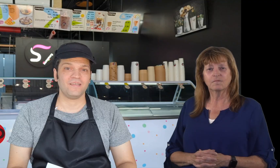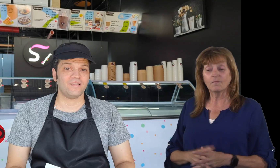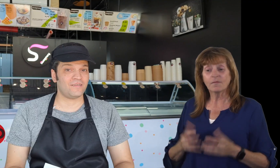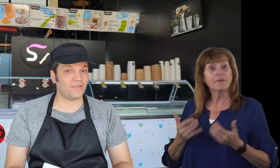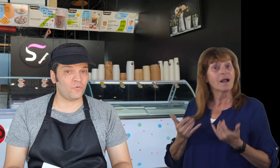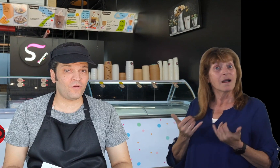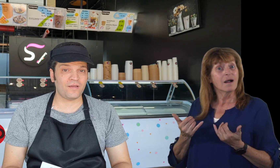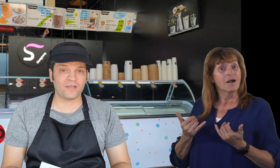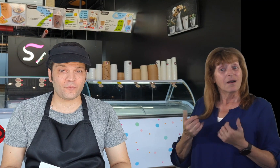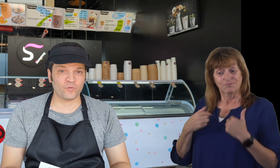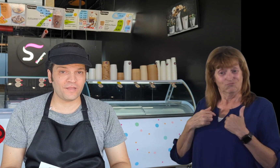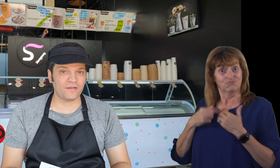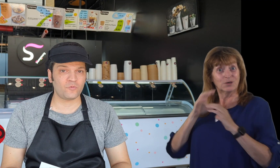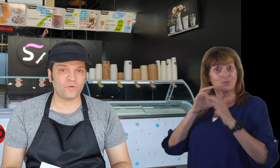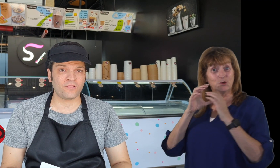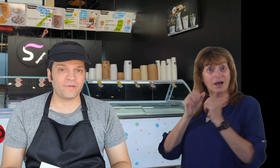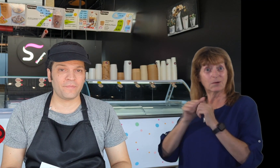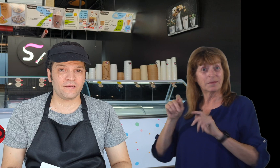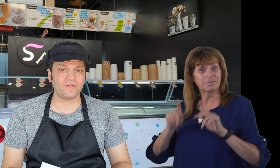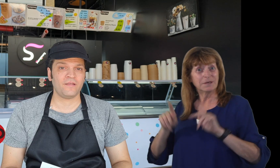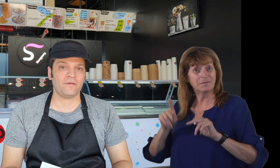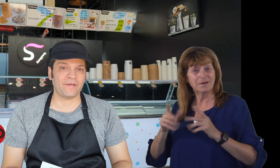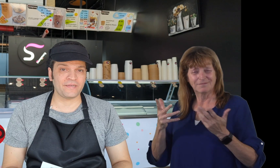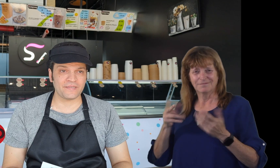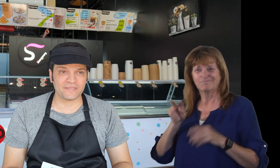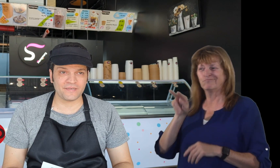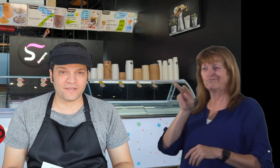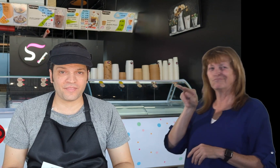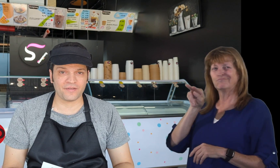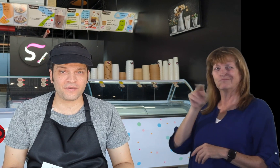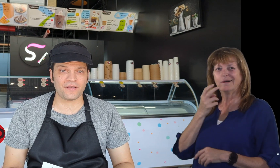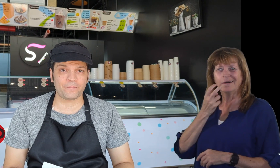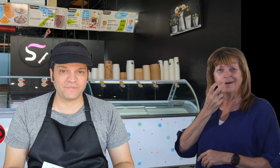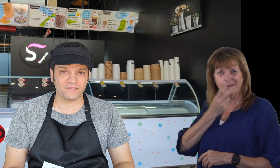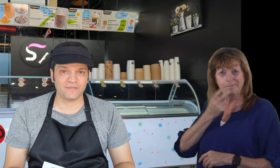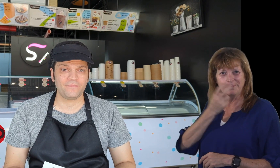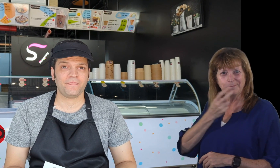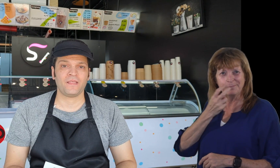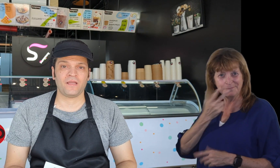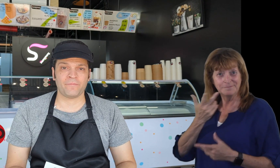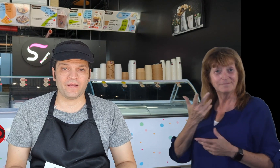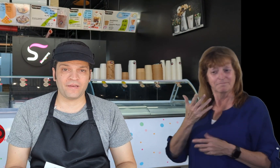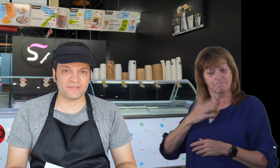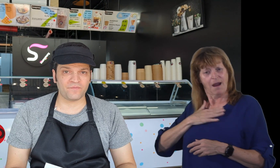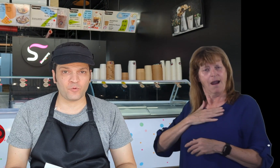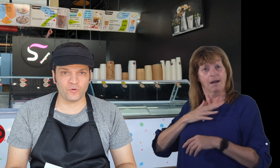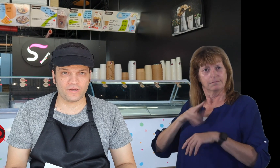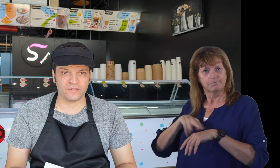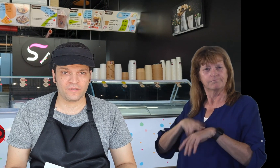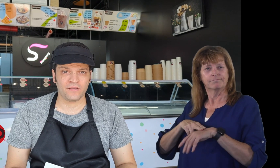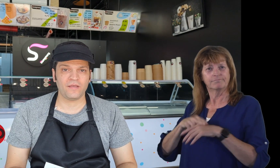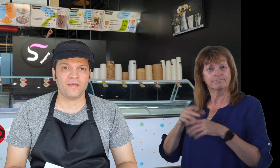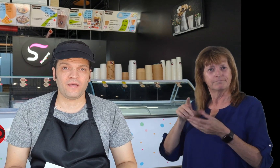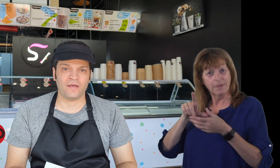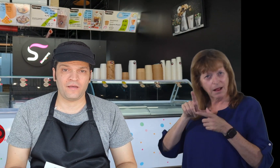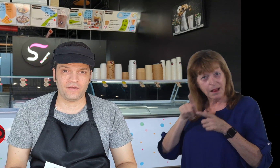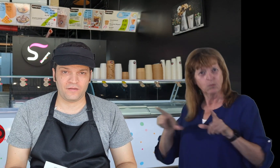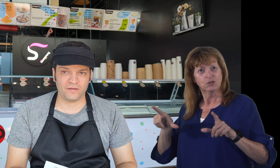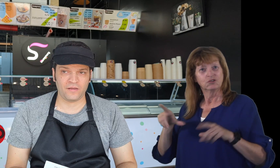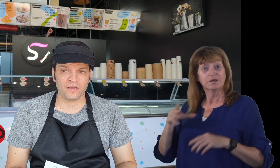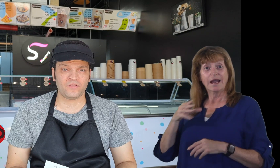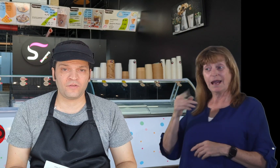Now, I communicate with people by reading lips, in my native tongue, and